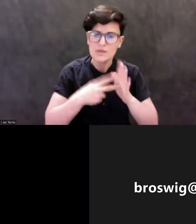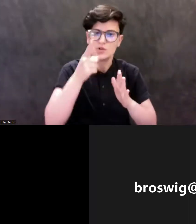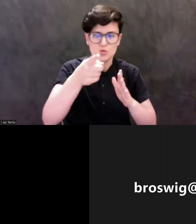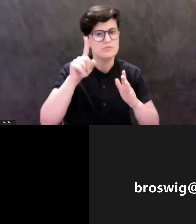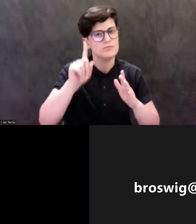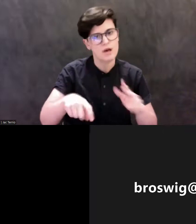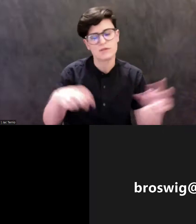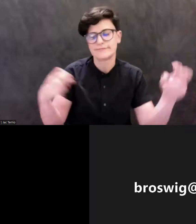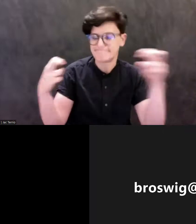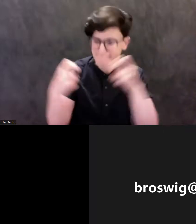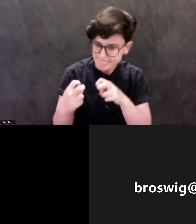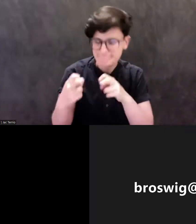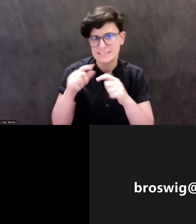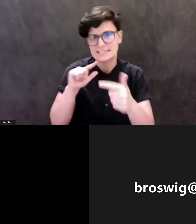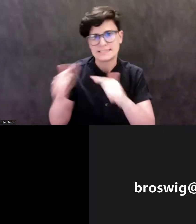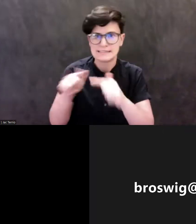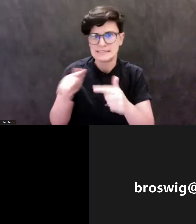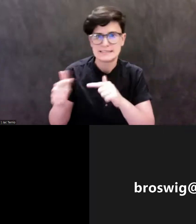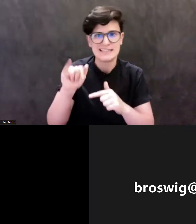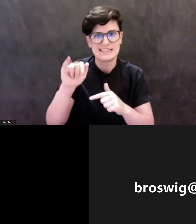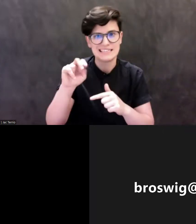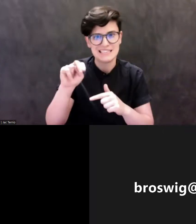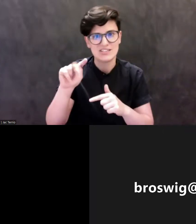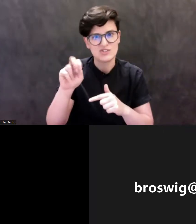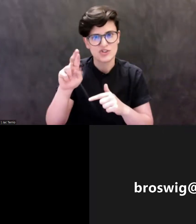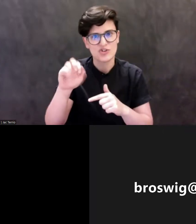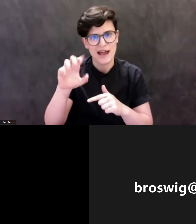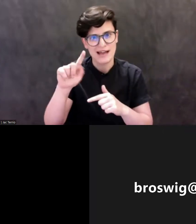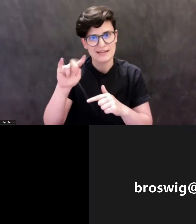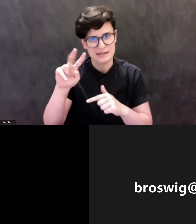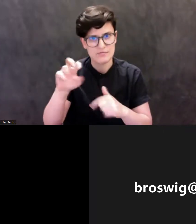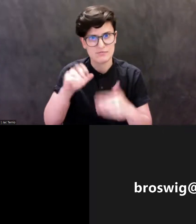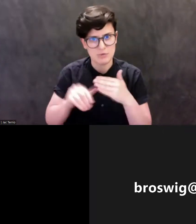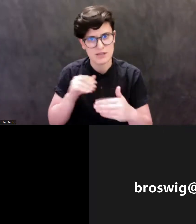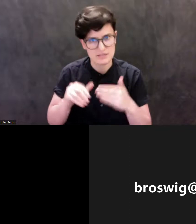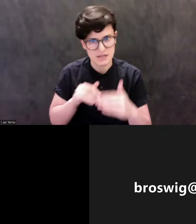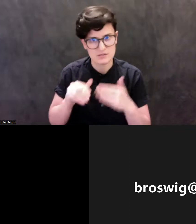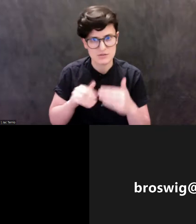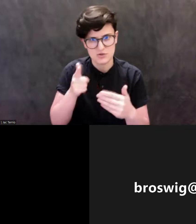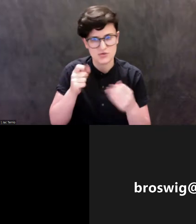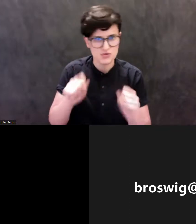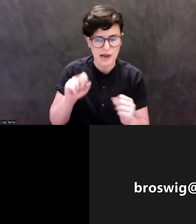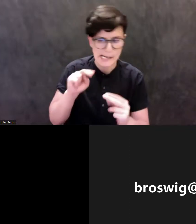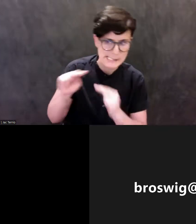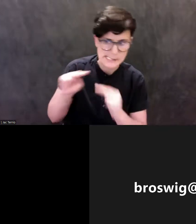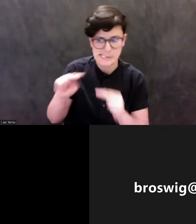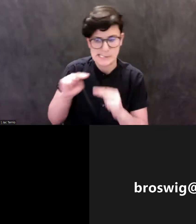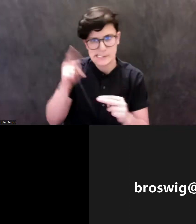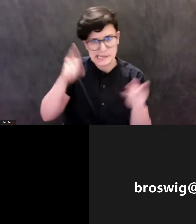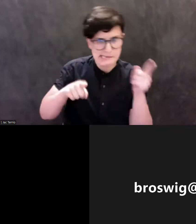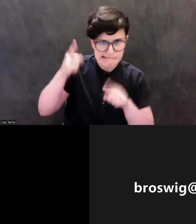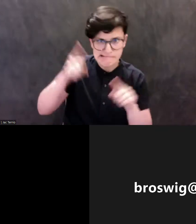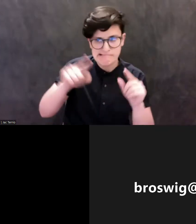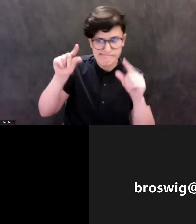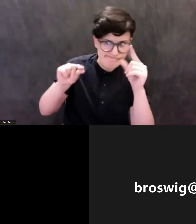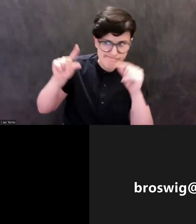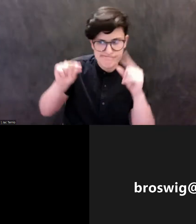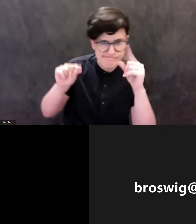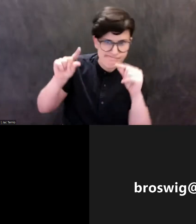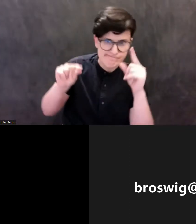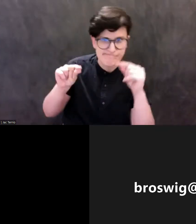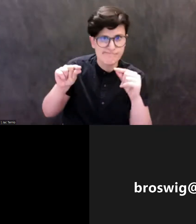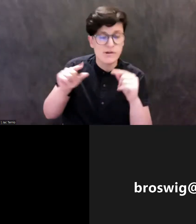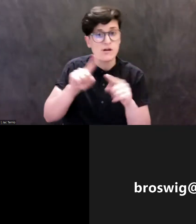But it may be if the materials that would be better for the person with a disability